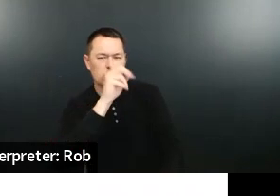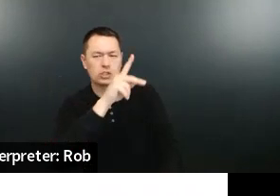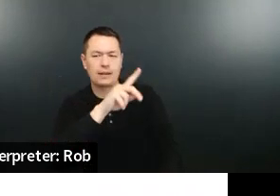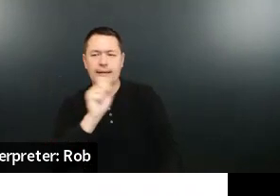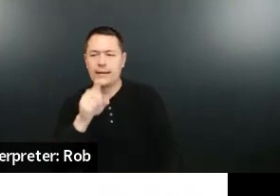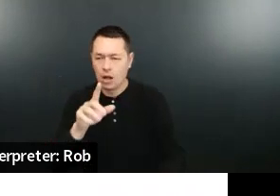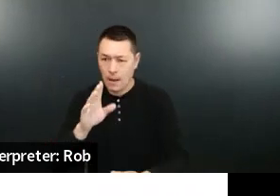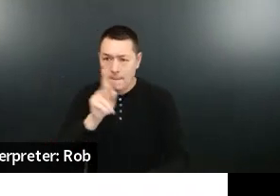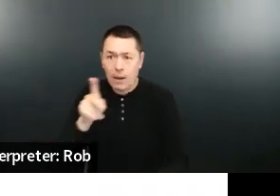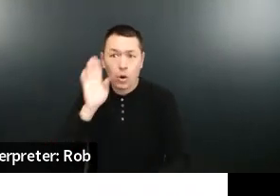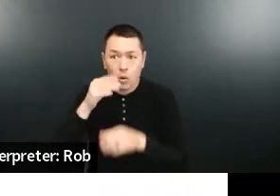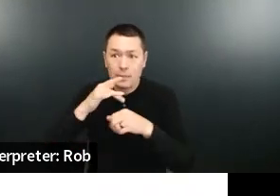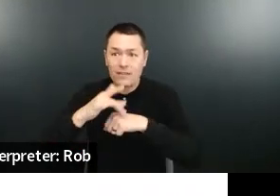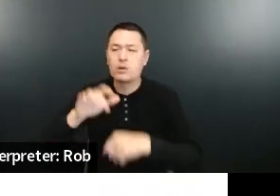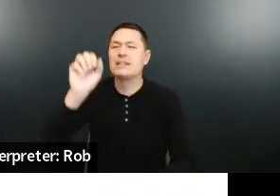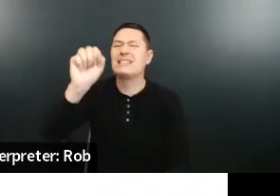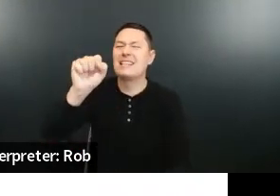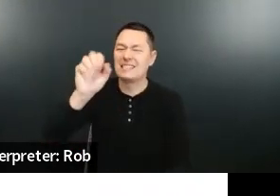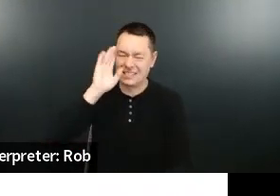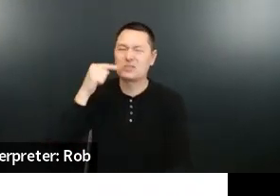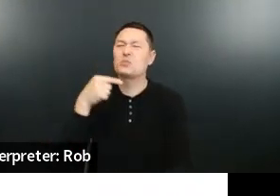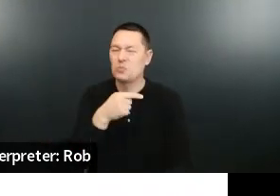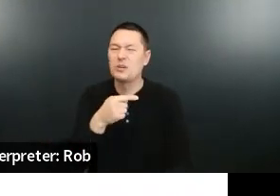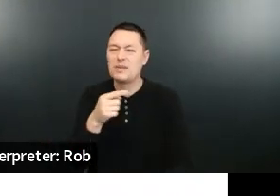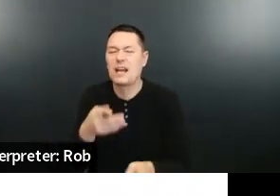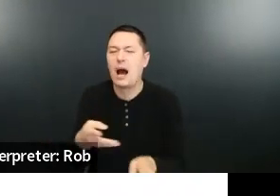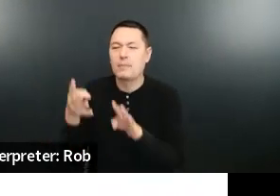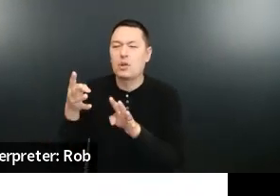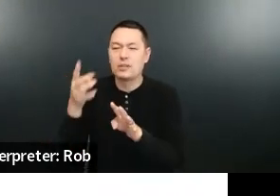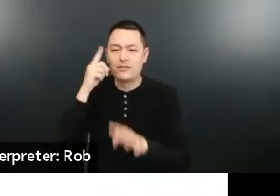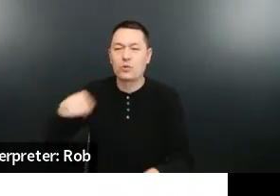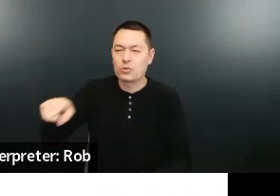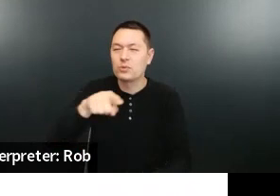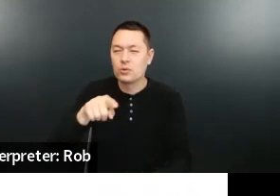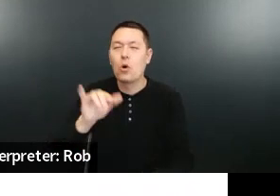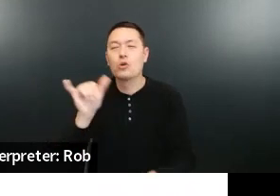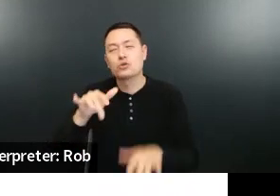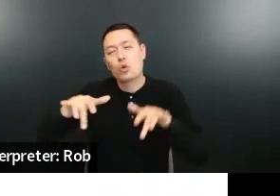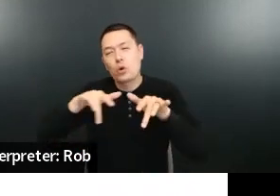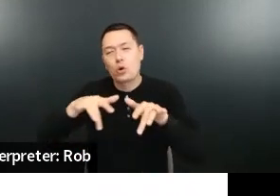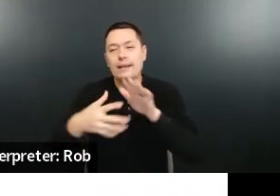Yeah, I believe all of the things are going to be uploaded. And then also the recording stuff All right.